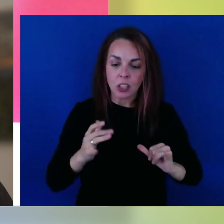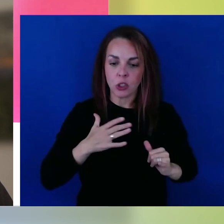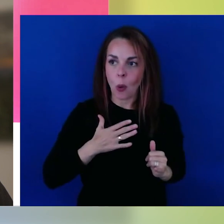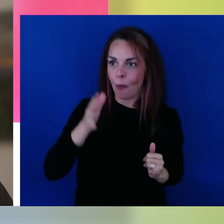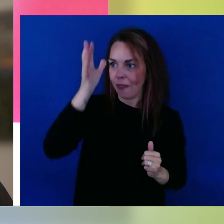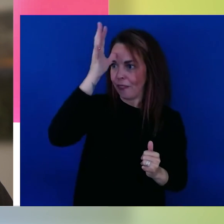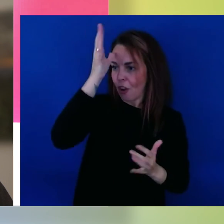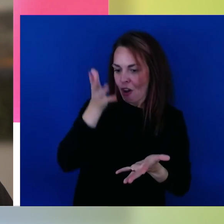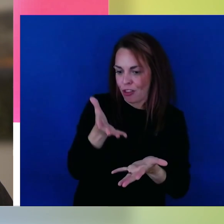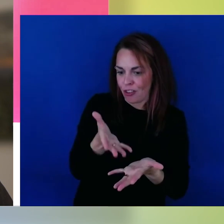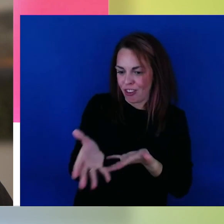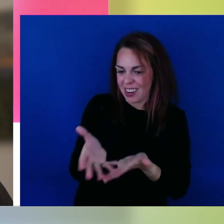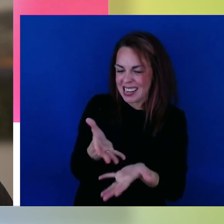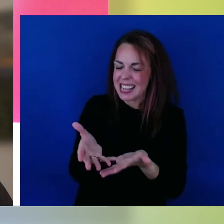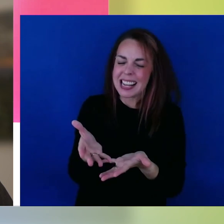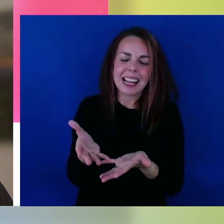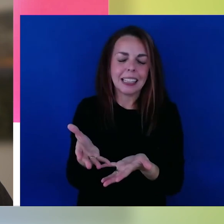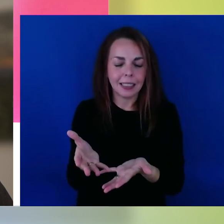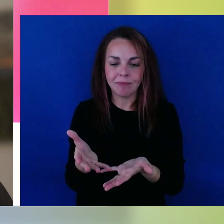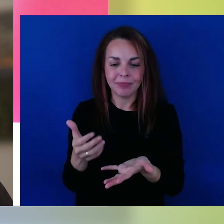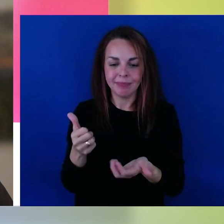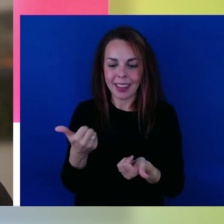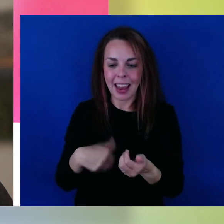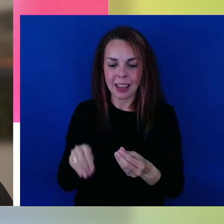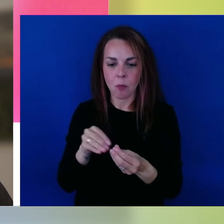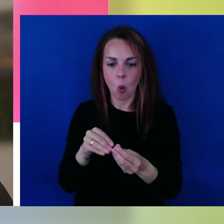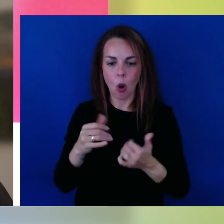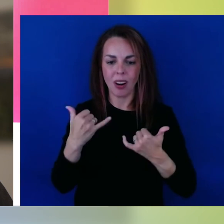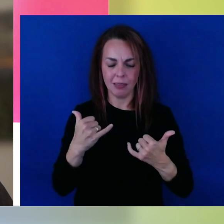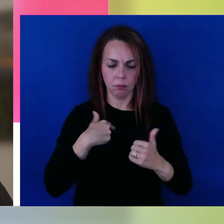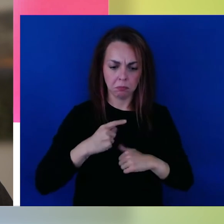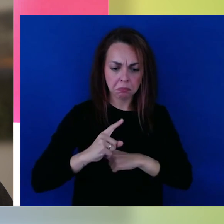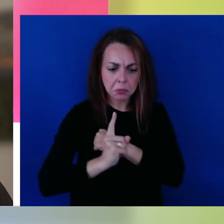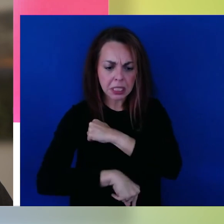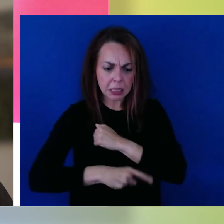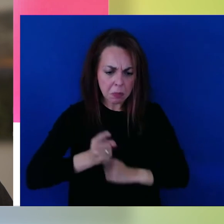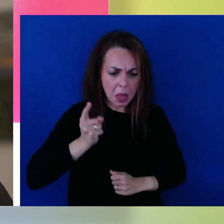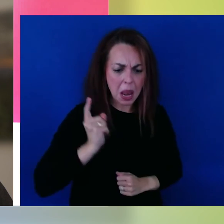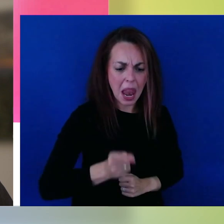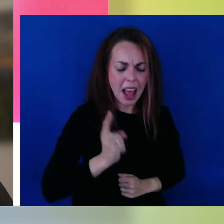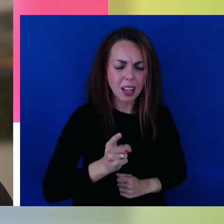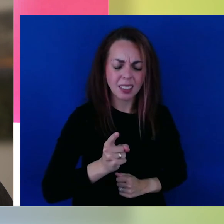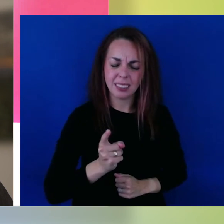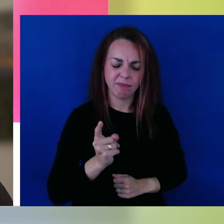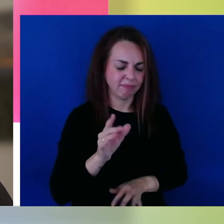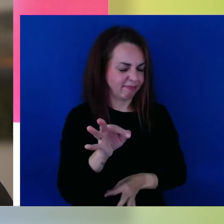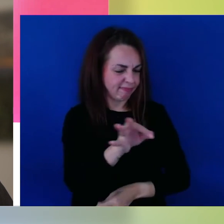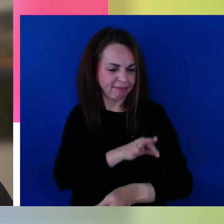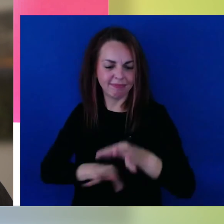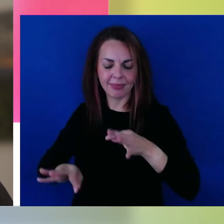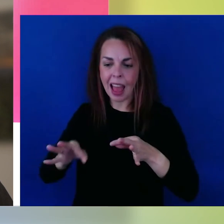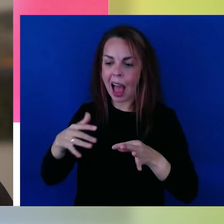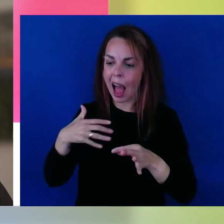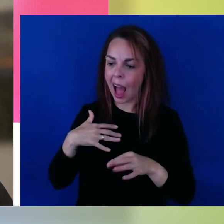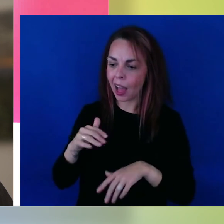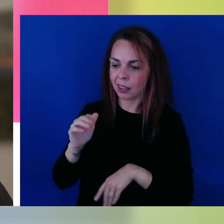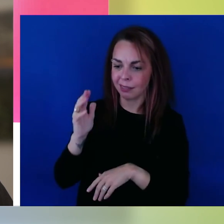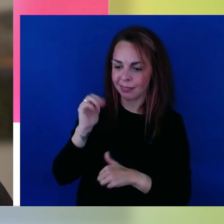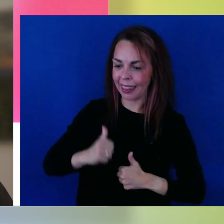Rather than being a disciplinary teacher-type dad, I work to experience life with Rivers and Gray.